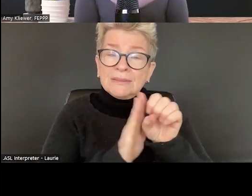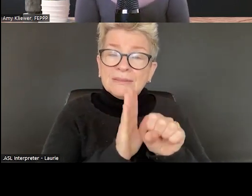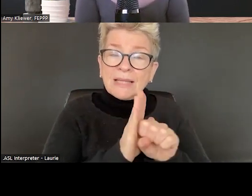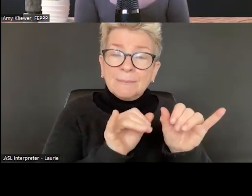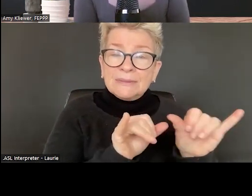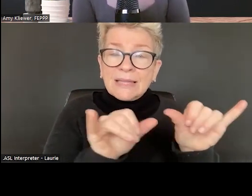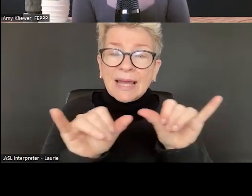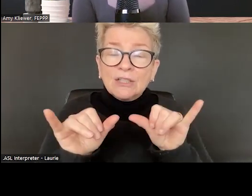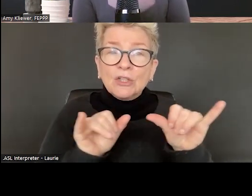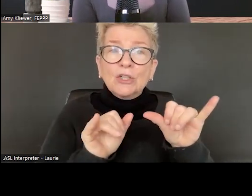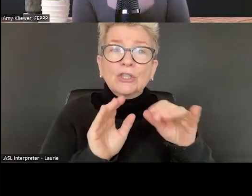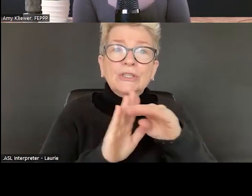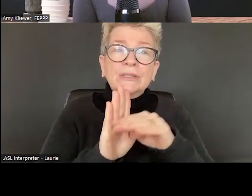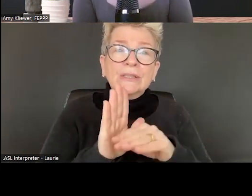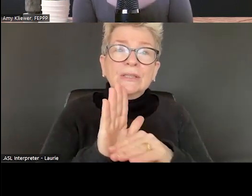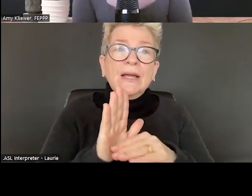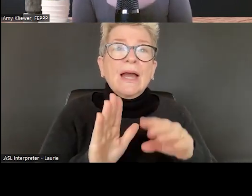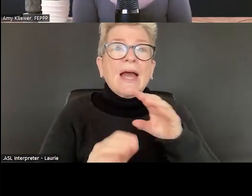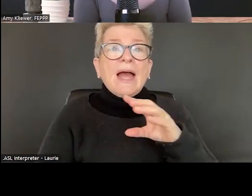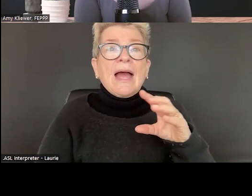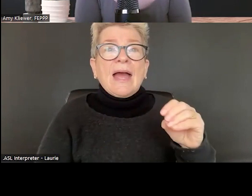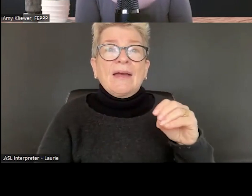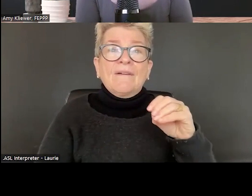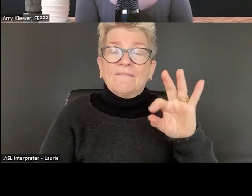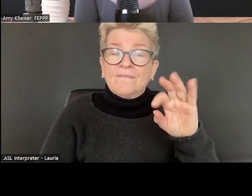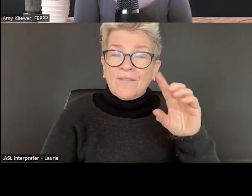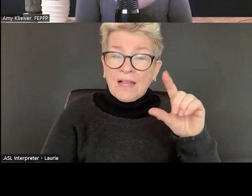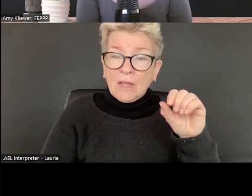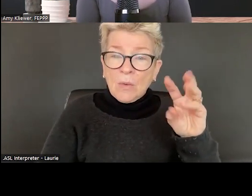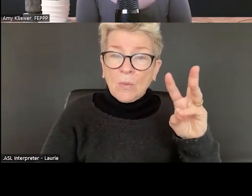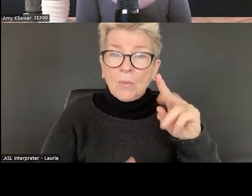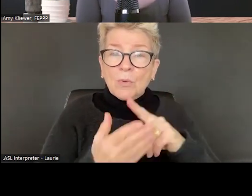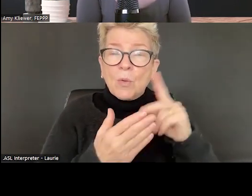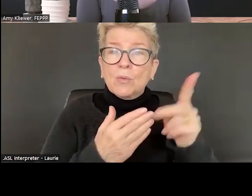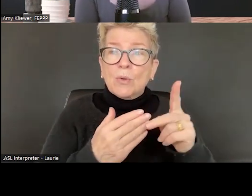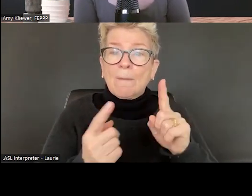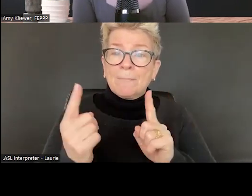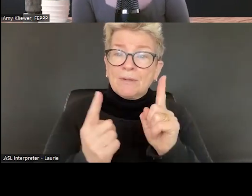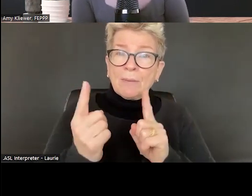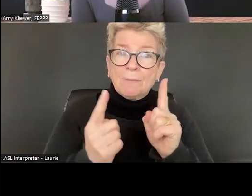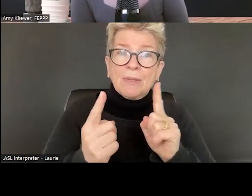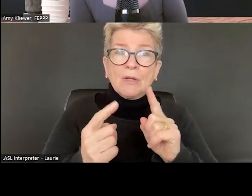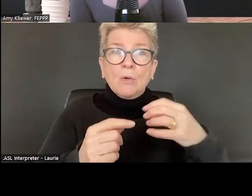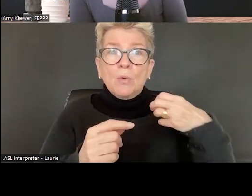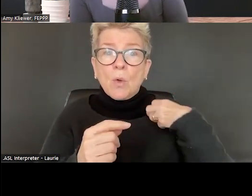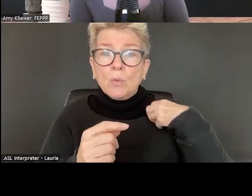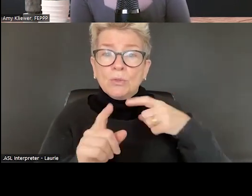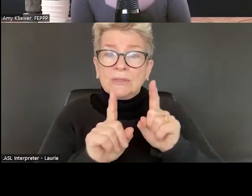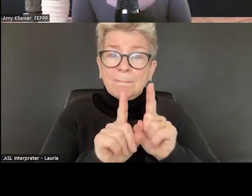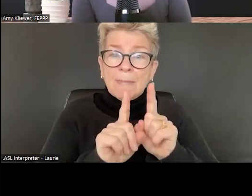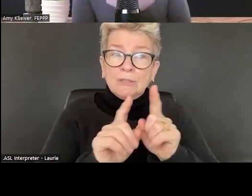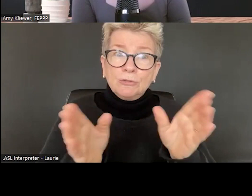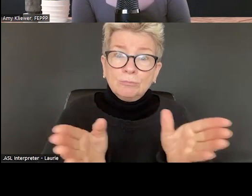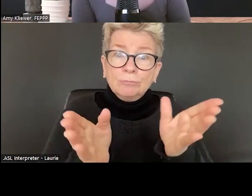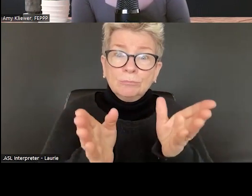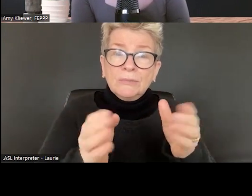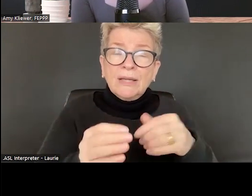programs of peer-to-peer instructional coaches and mentors across the state. And in 2022,